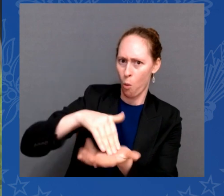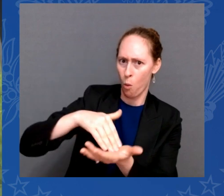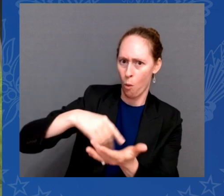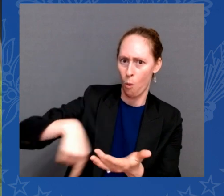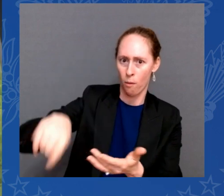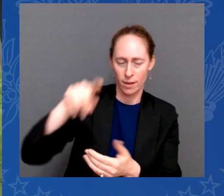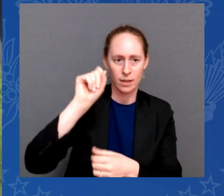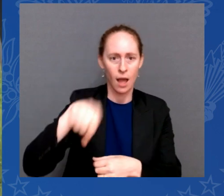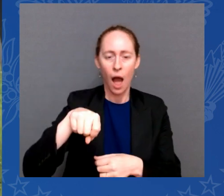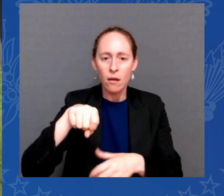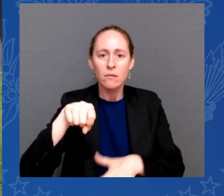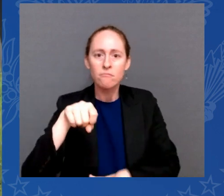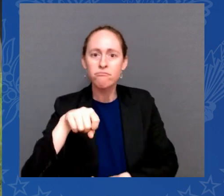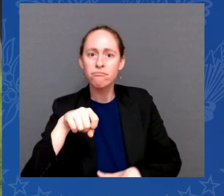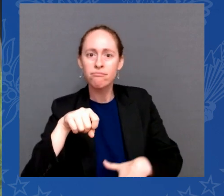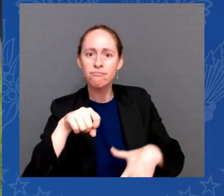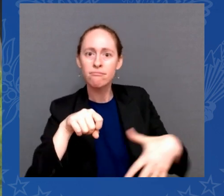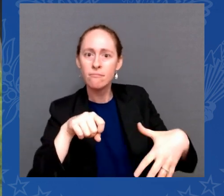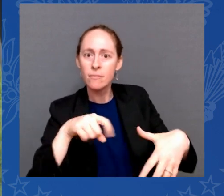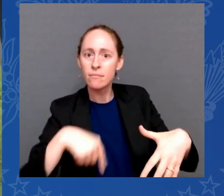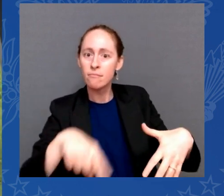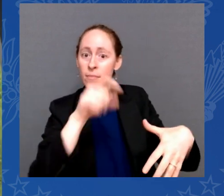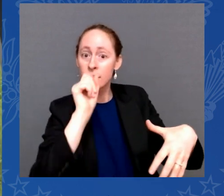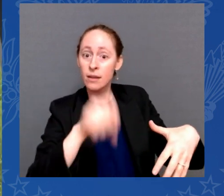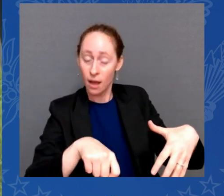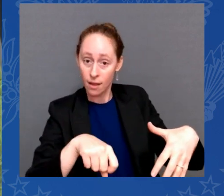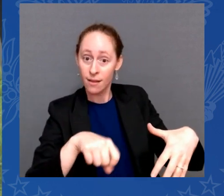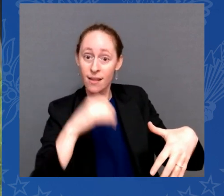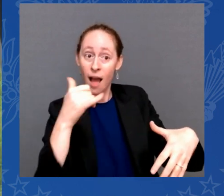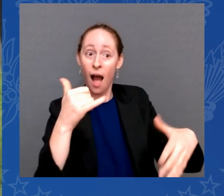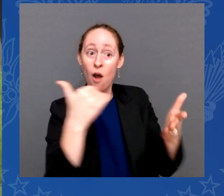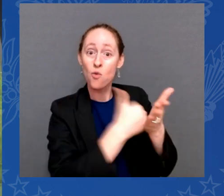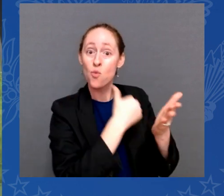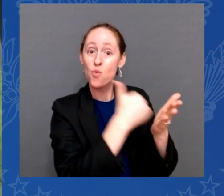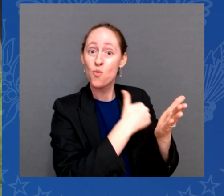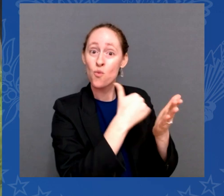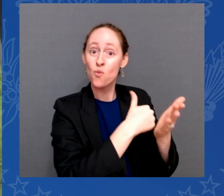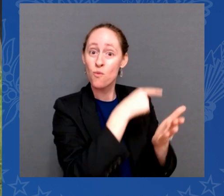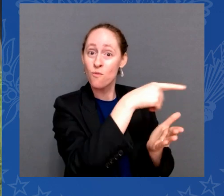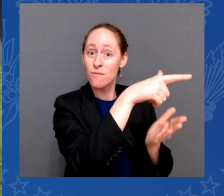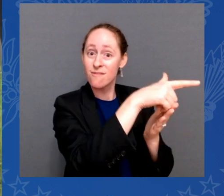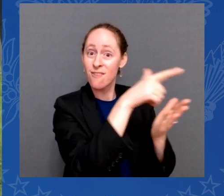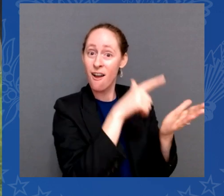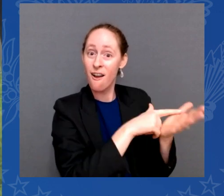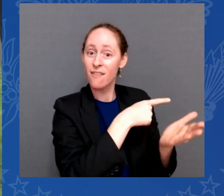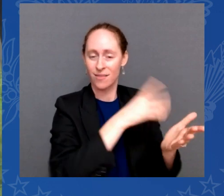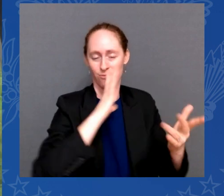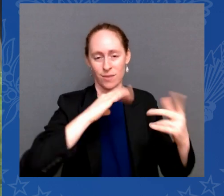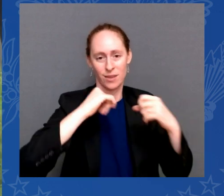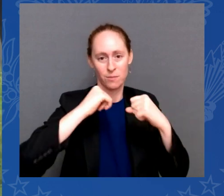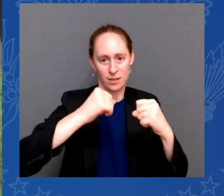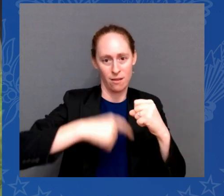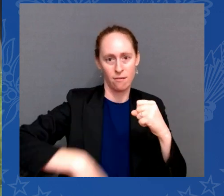in this new law will be cancers. And last month, our excellent lead researcher